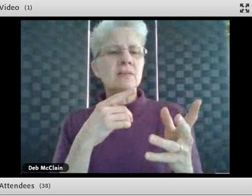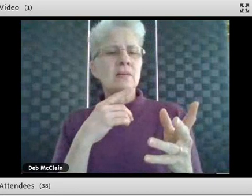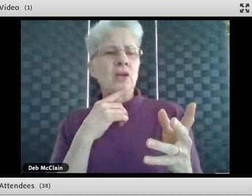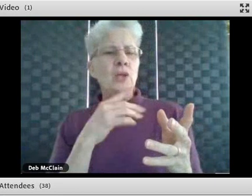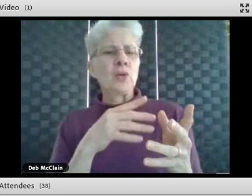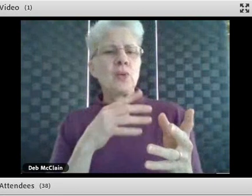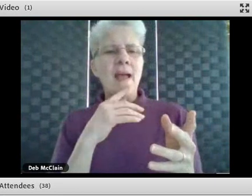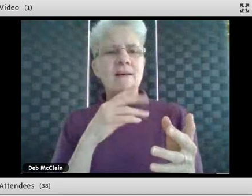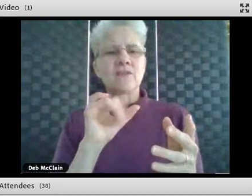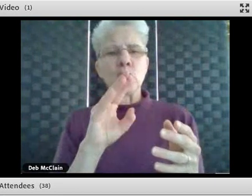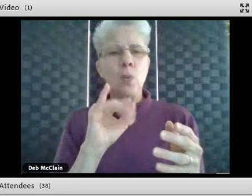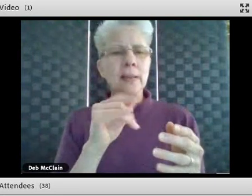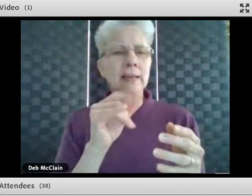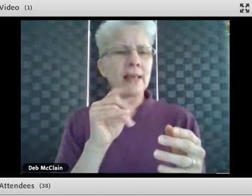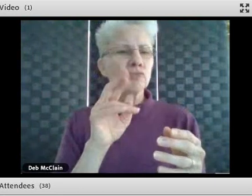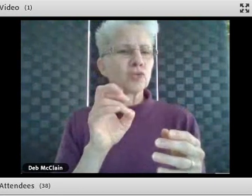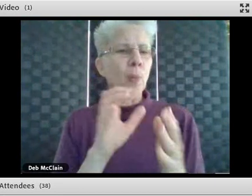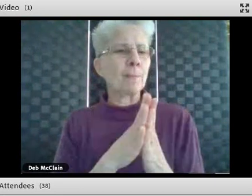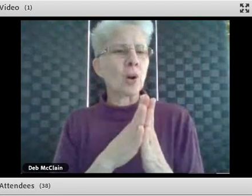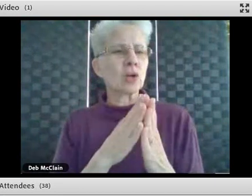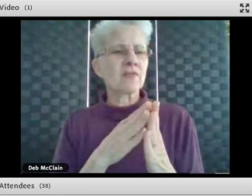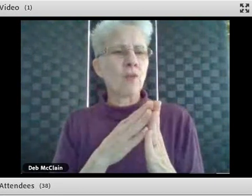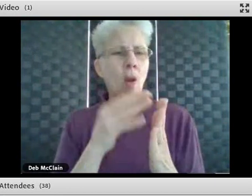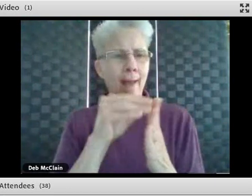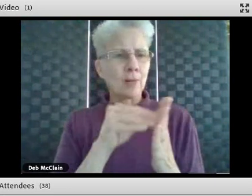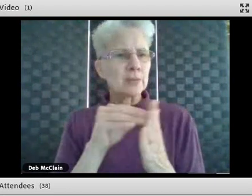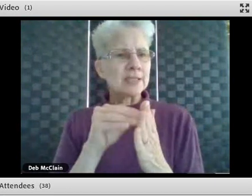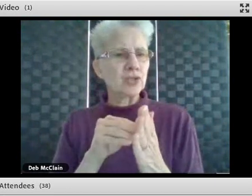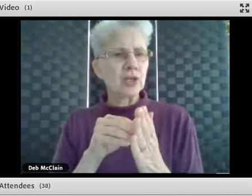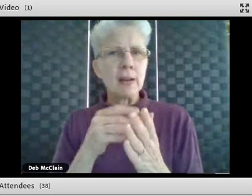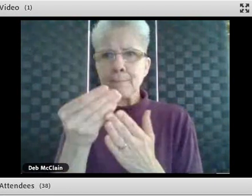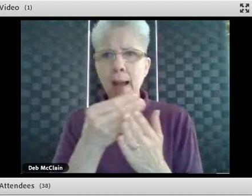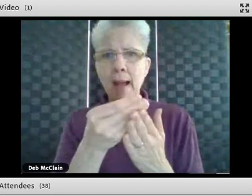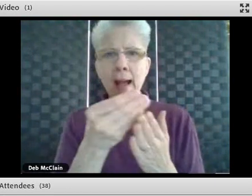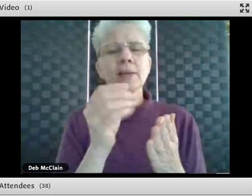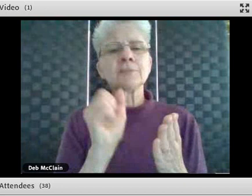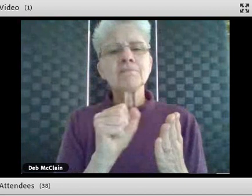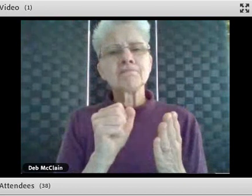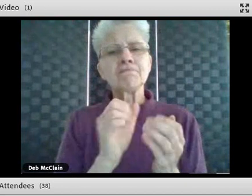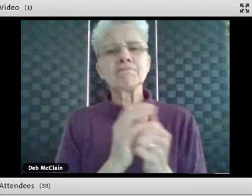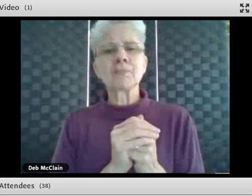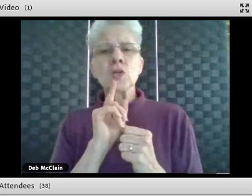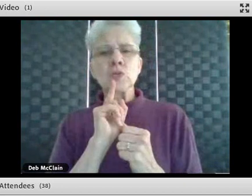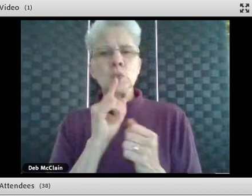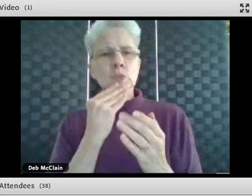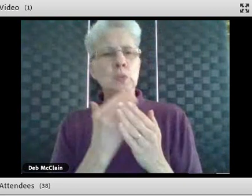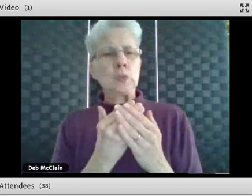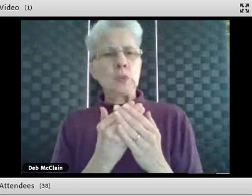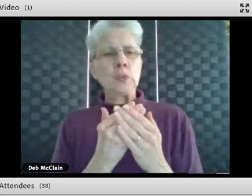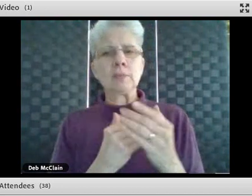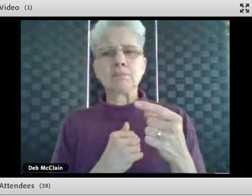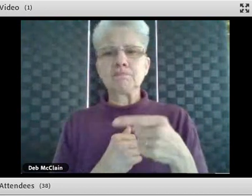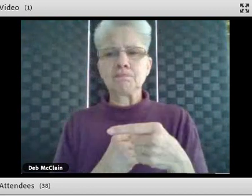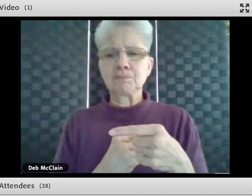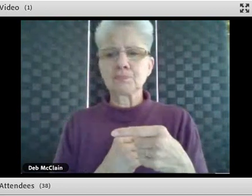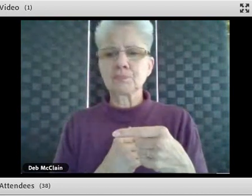yeah, for acquisitions, so... Yeah. So, good. That's fine. Yeah.